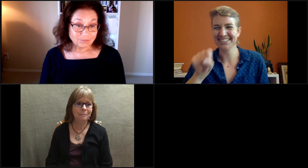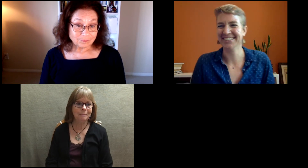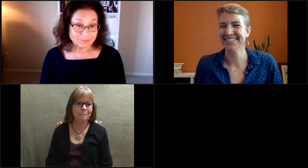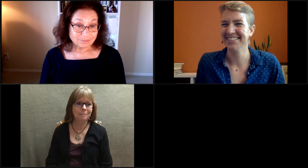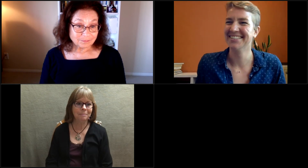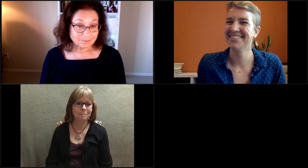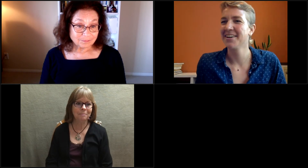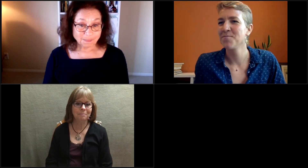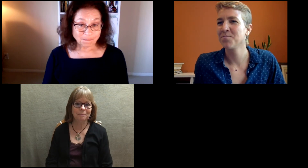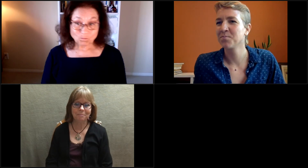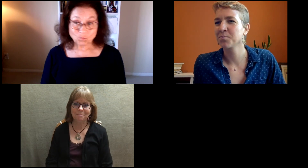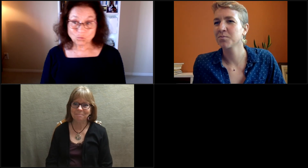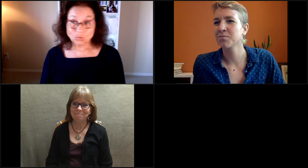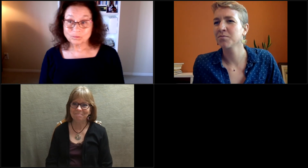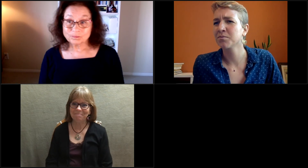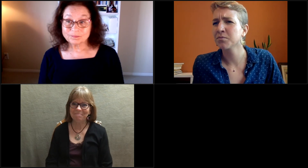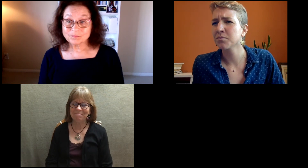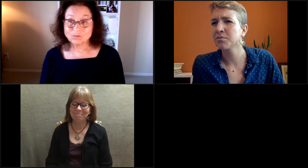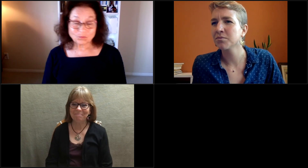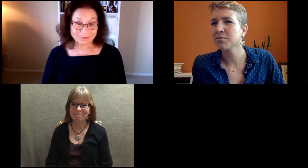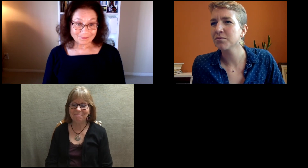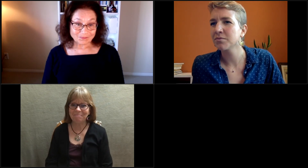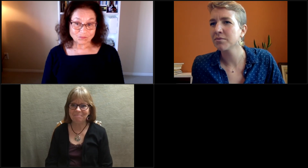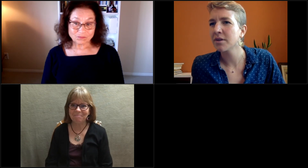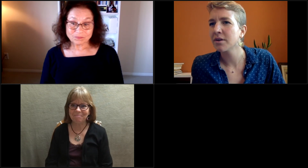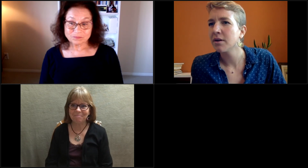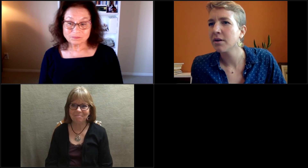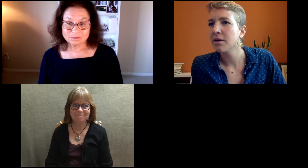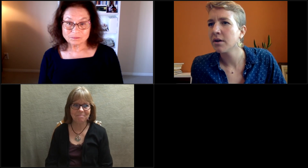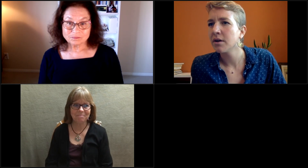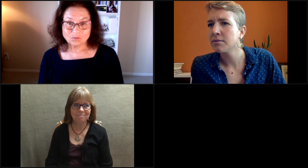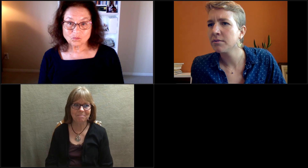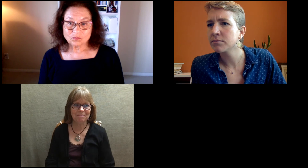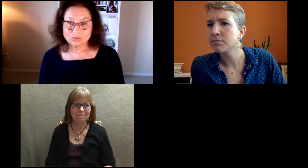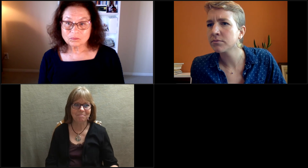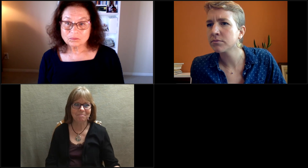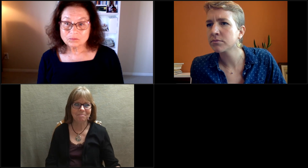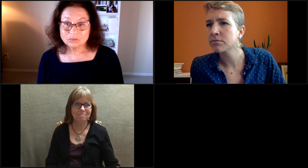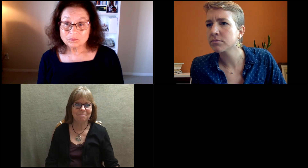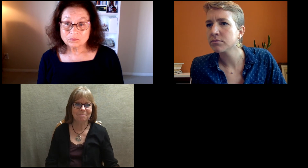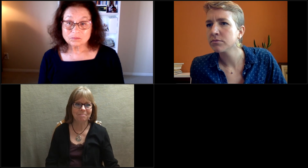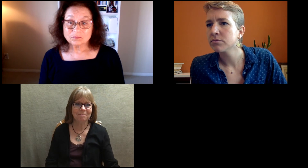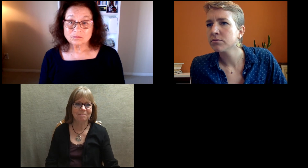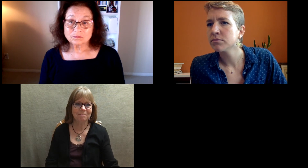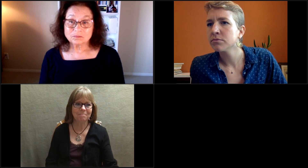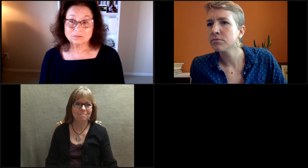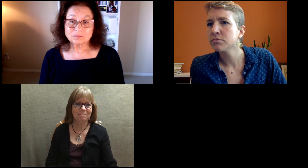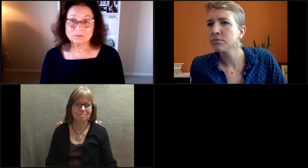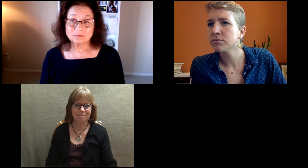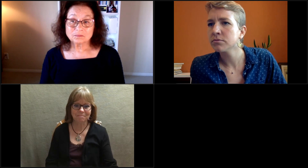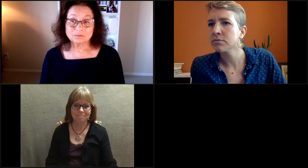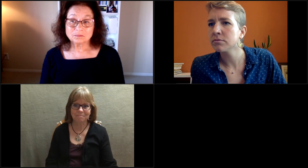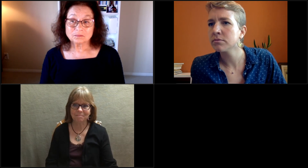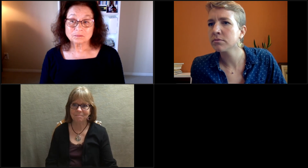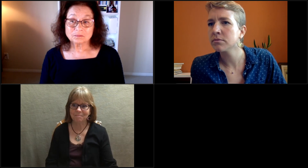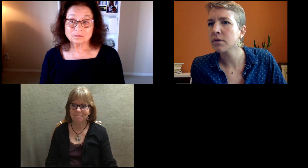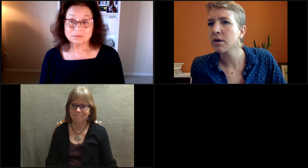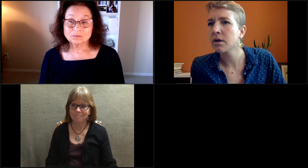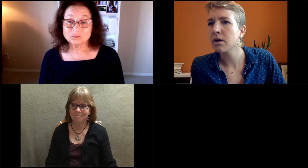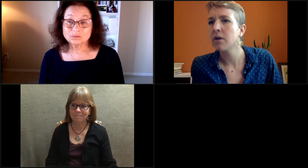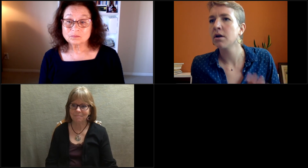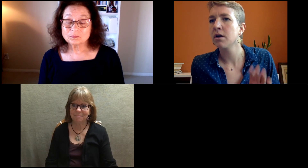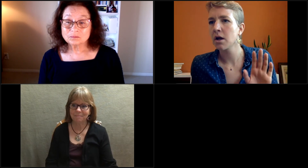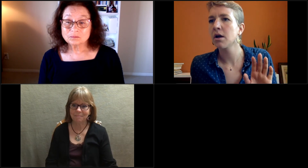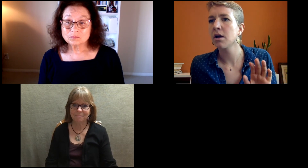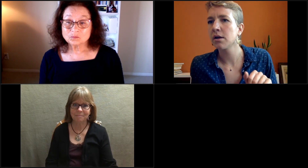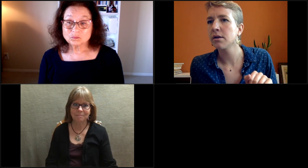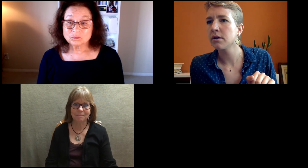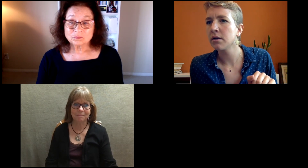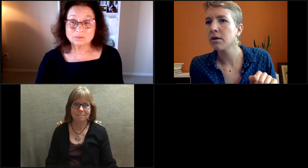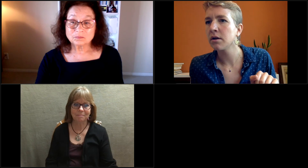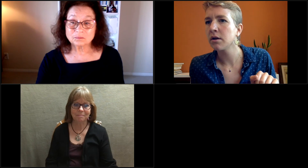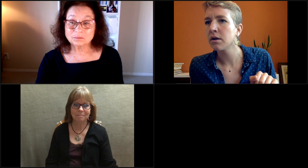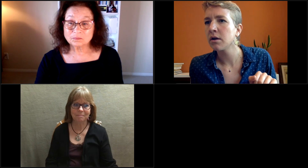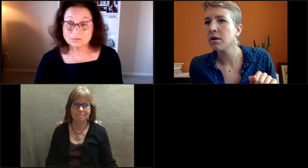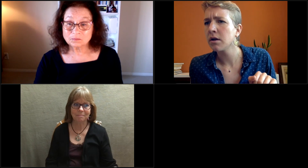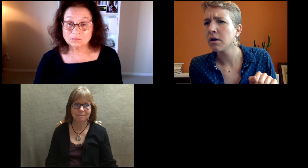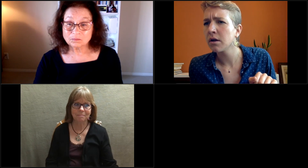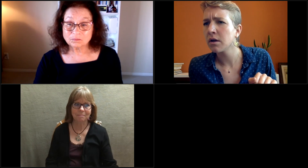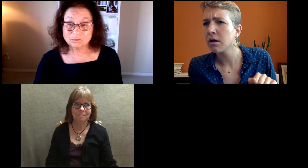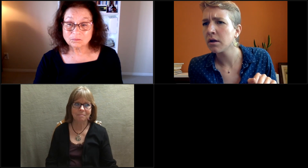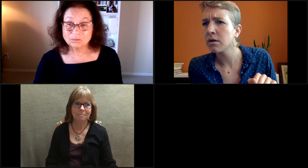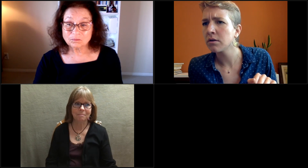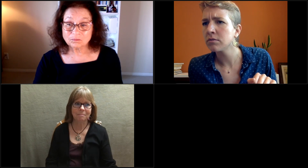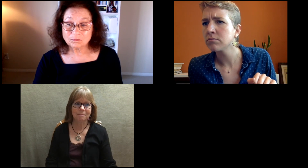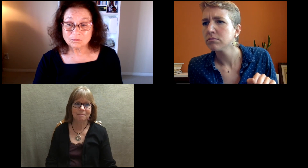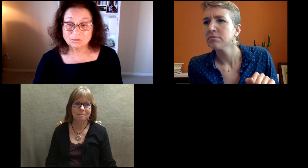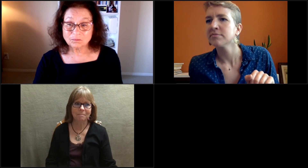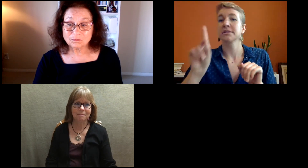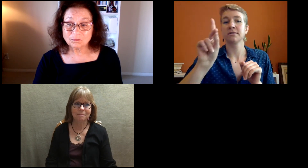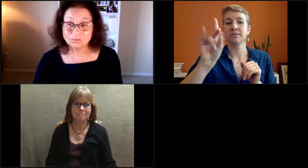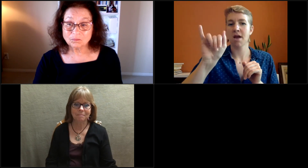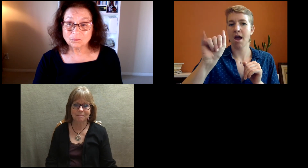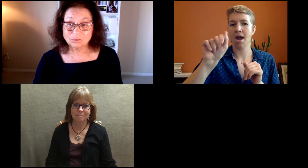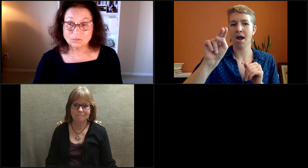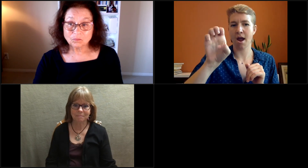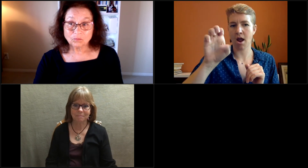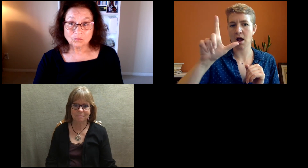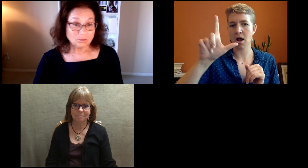Dr. Mayberry: I think it did it.